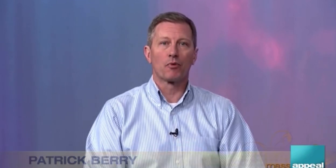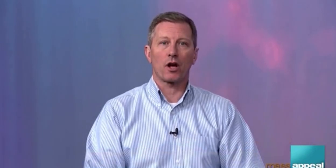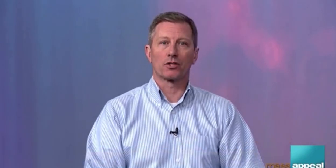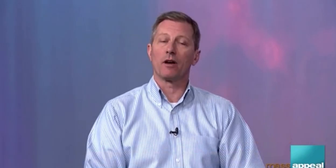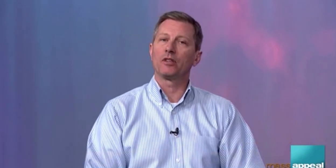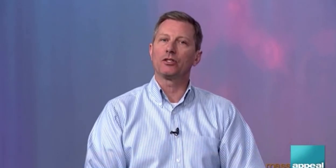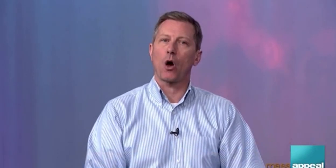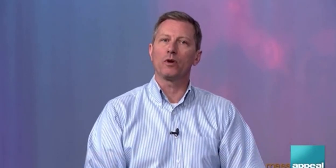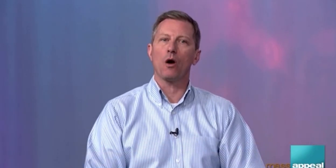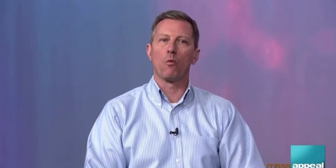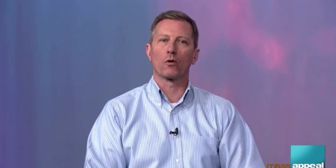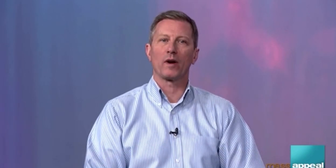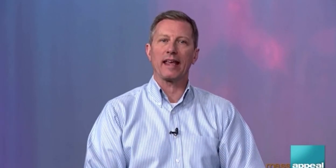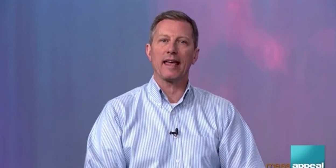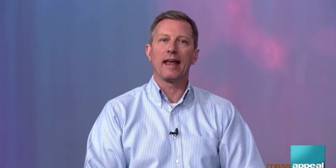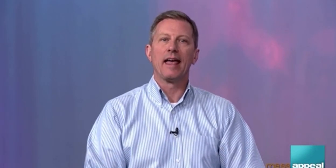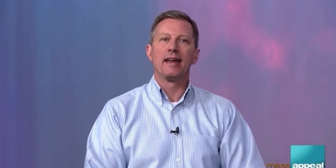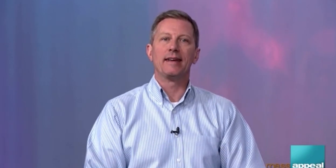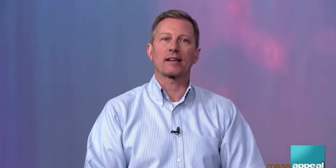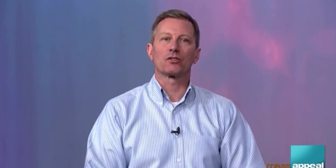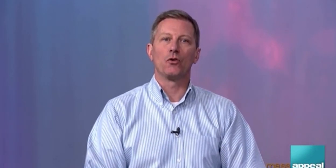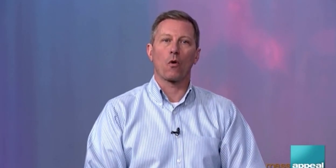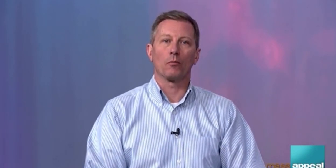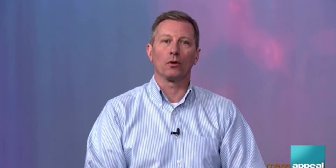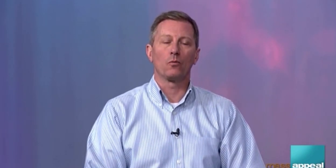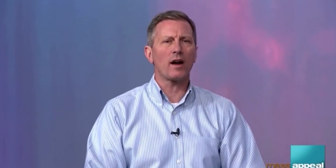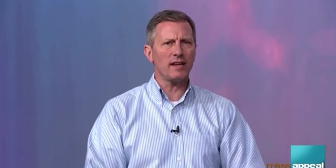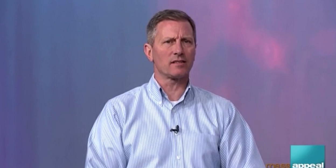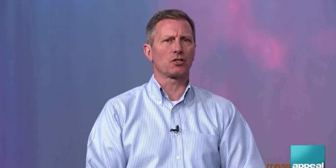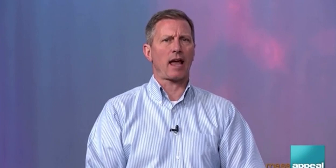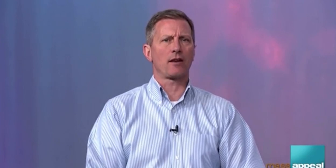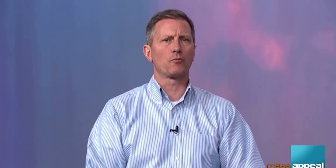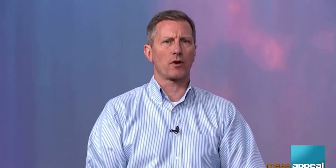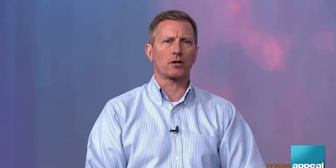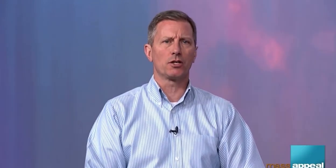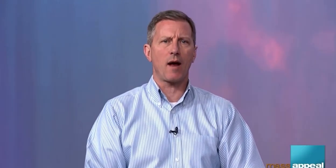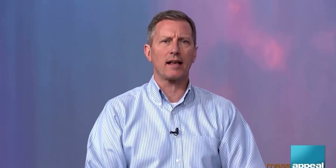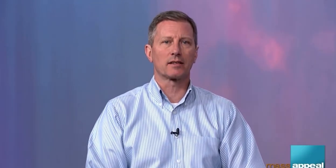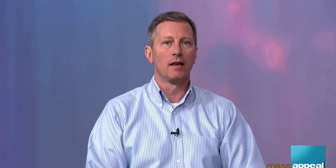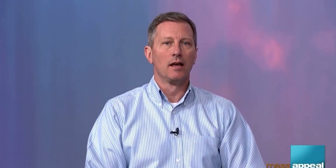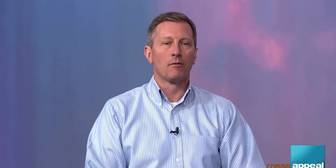production of the Tony award-winning hit Next to Normal. What is a shadowed production you ask? Well